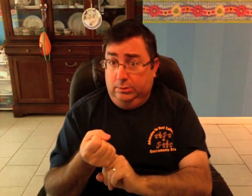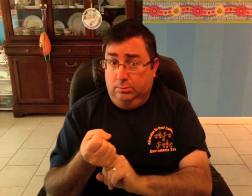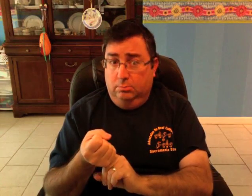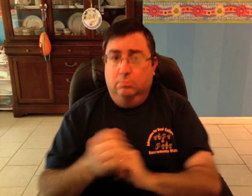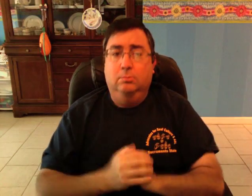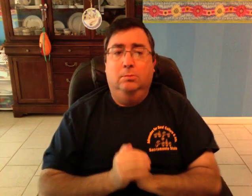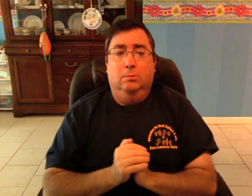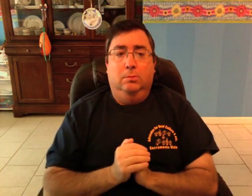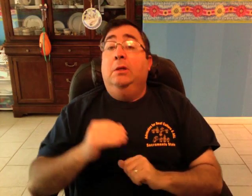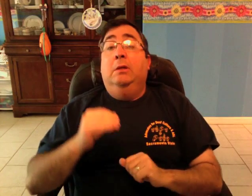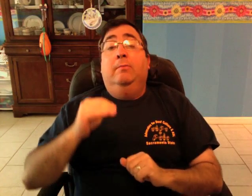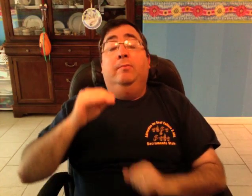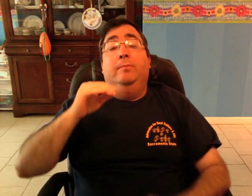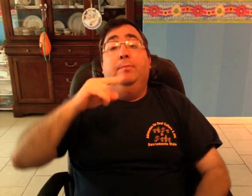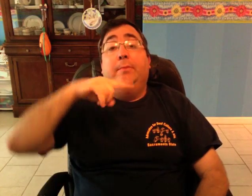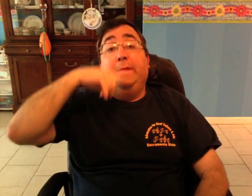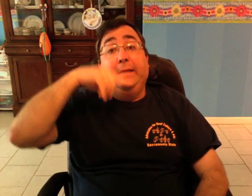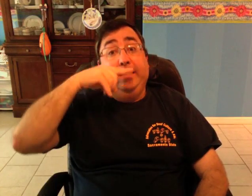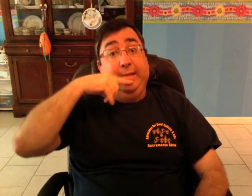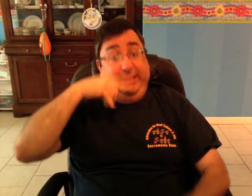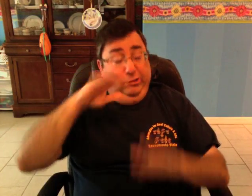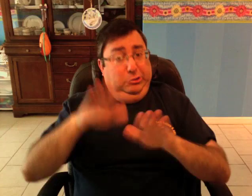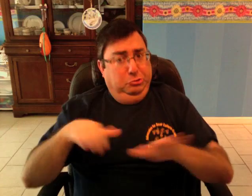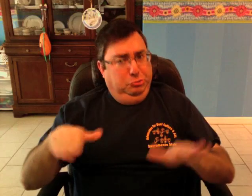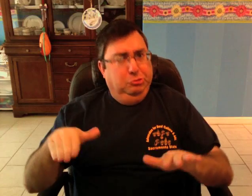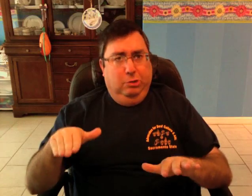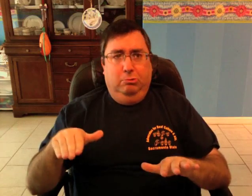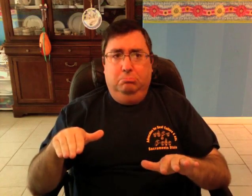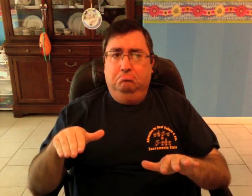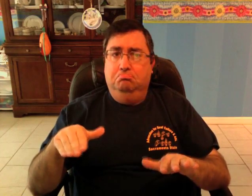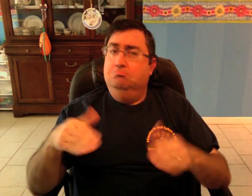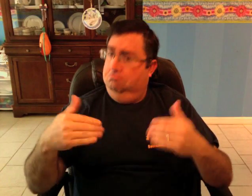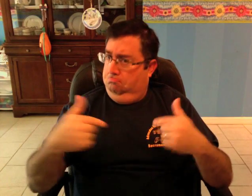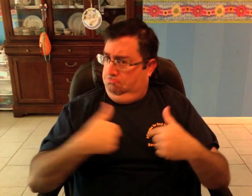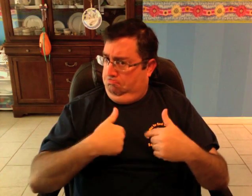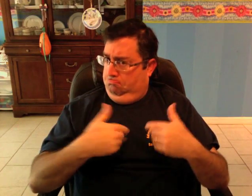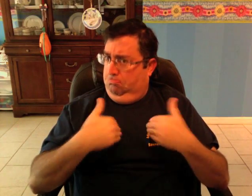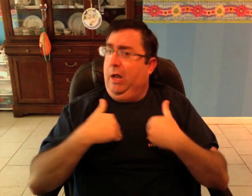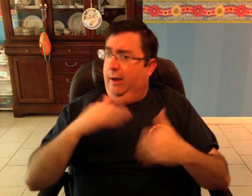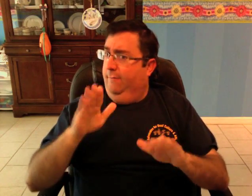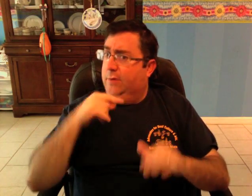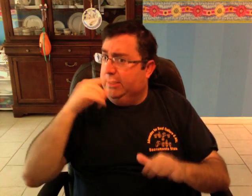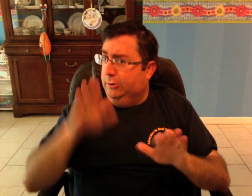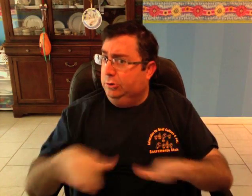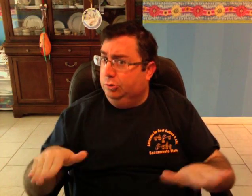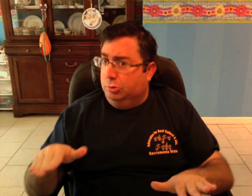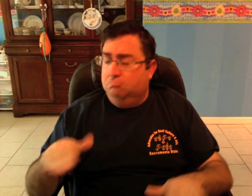Hearing children -- I have Hearing children --